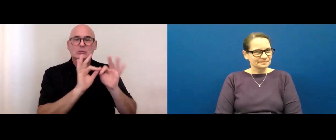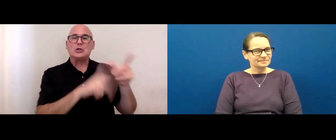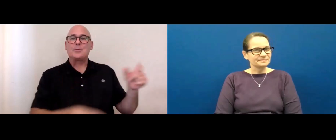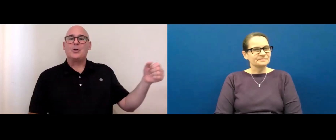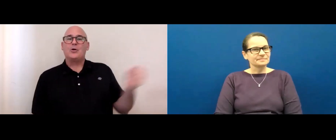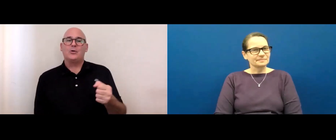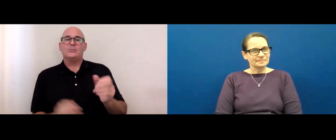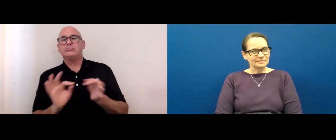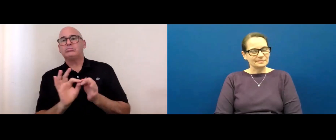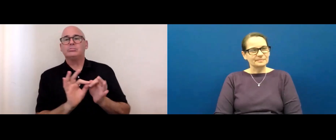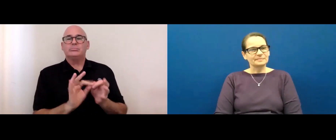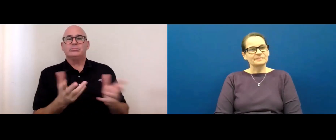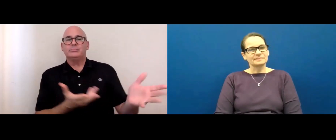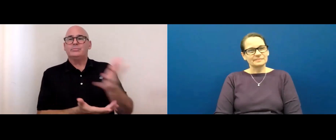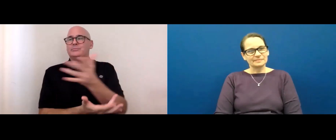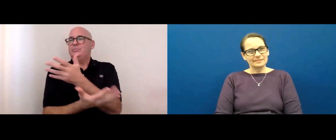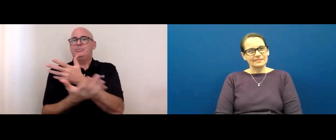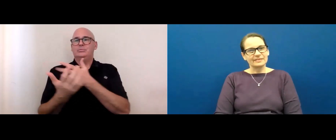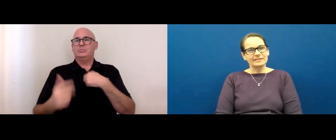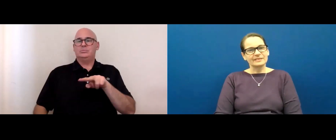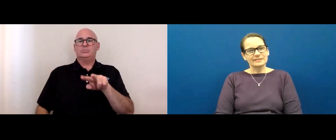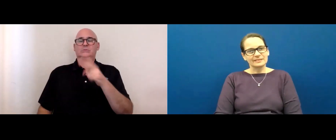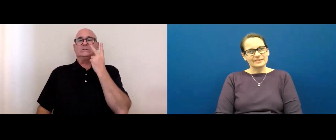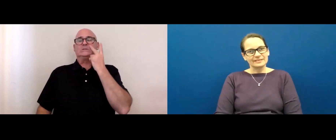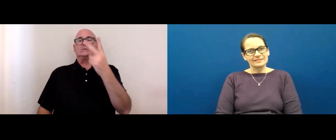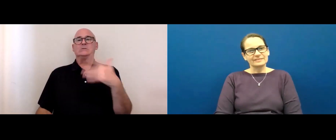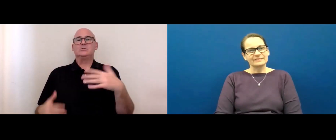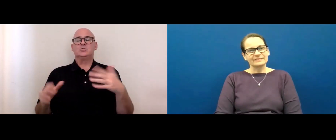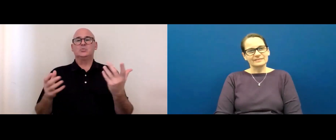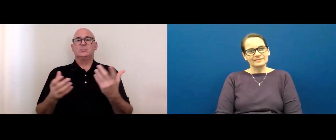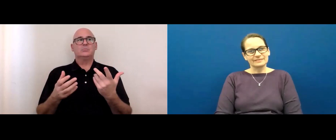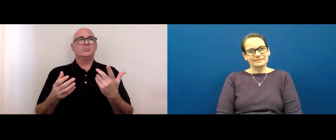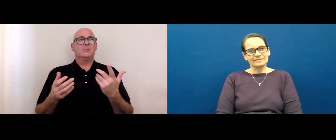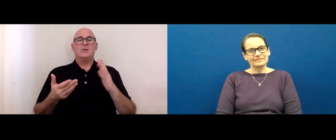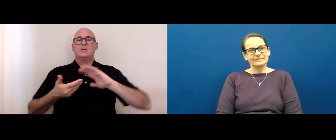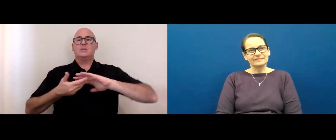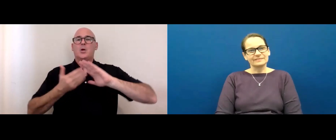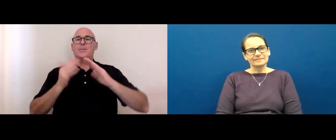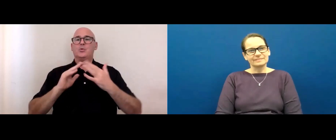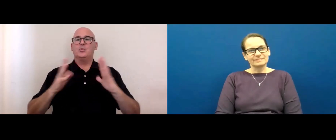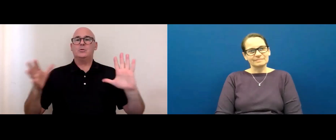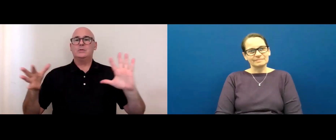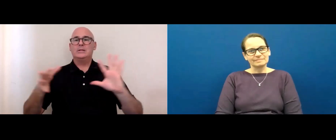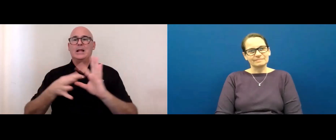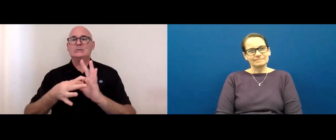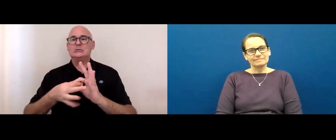hearing people wouldn't quite be understanding and then an interpreter would come in and the